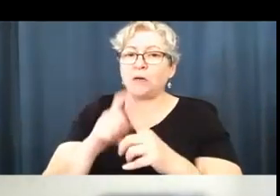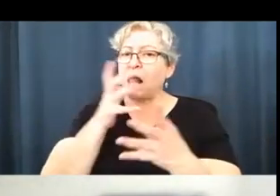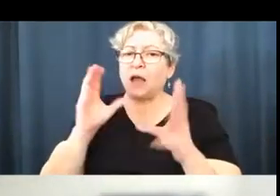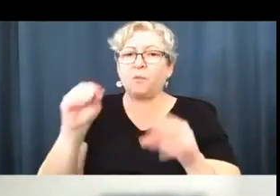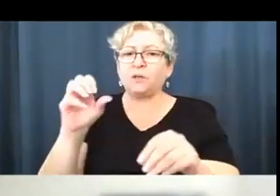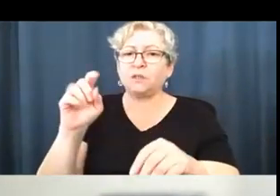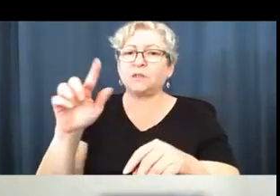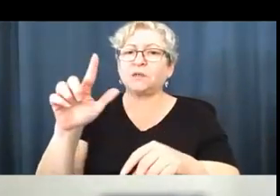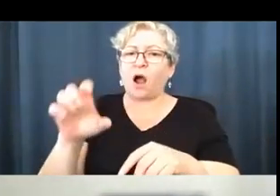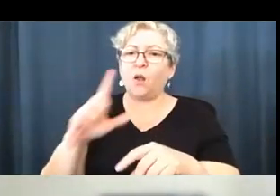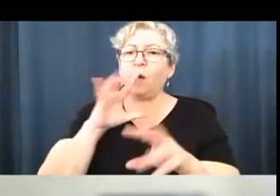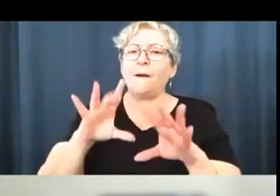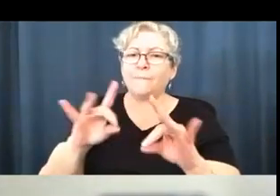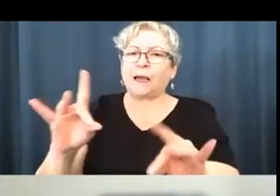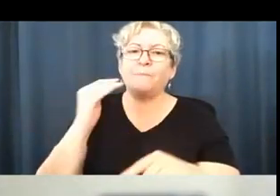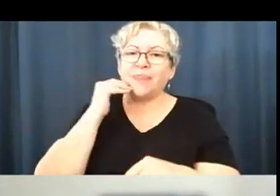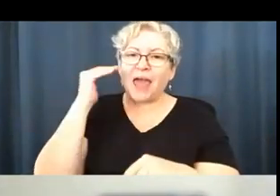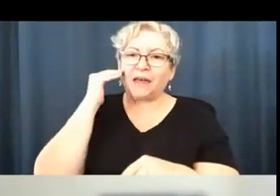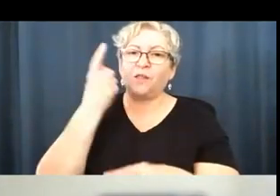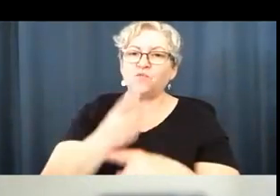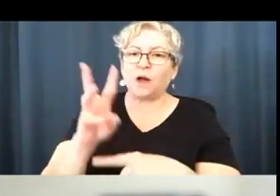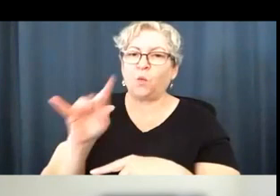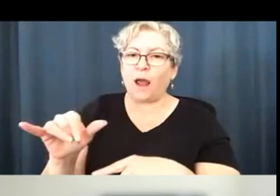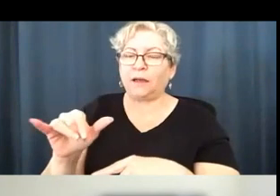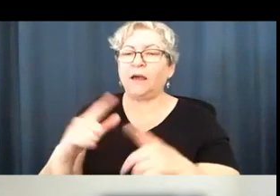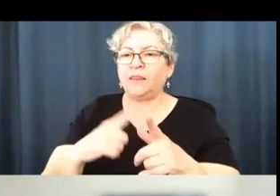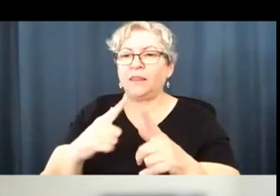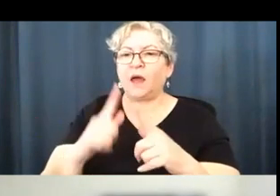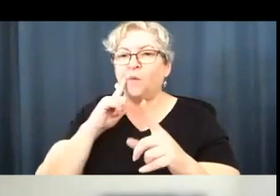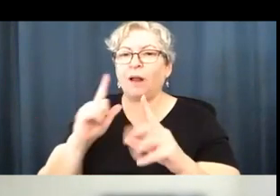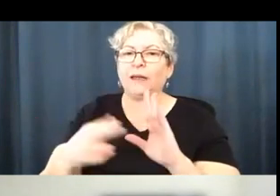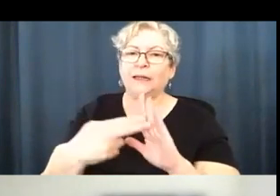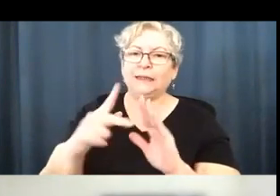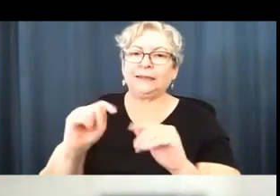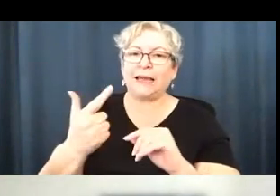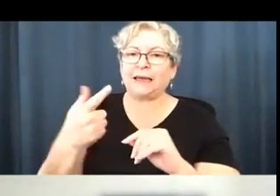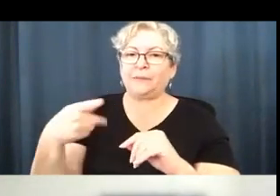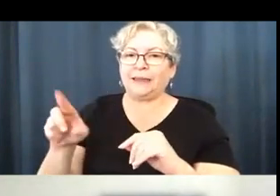it will pick up those headings correctly and will tag the PDF relatively well.